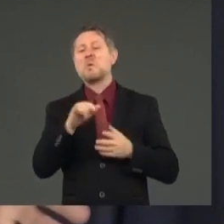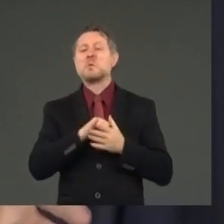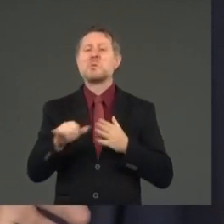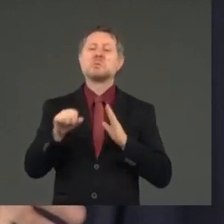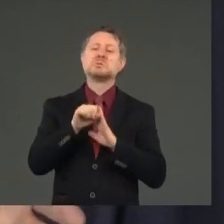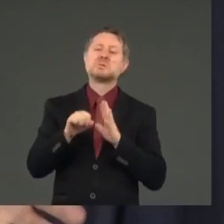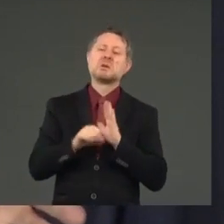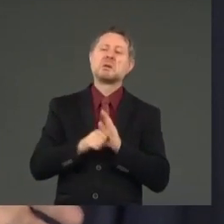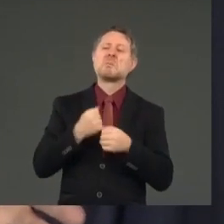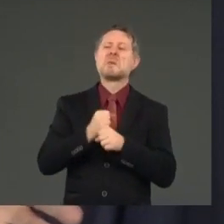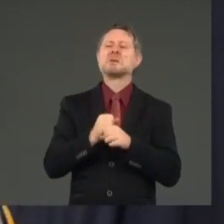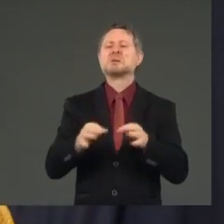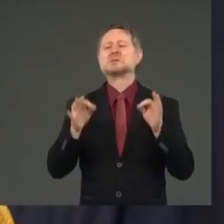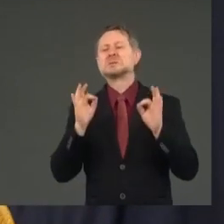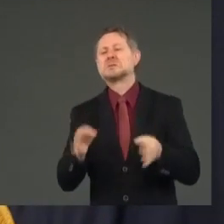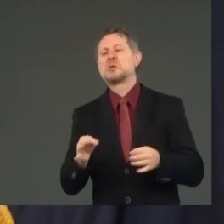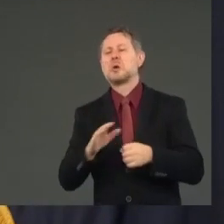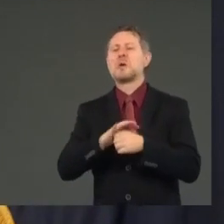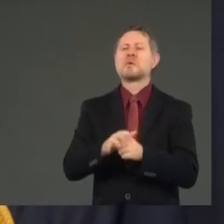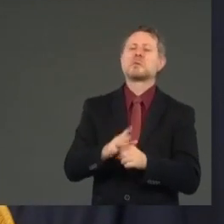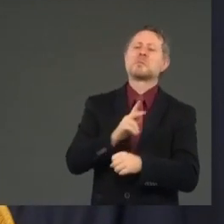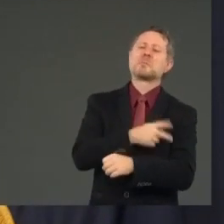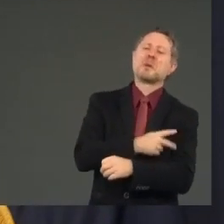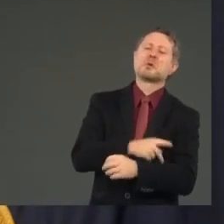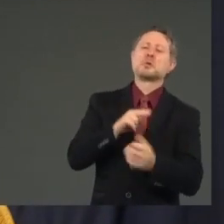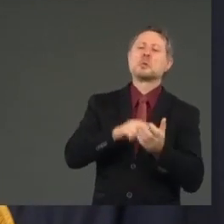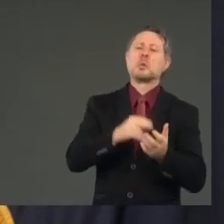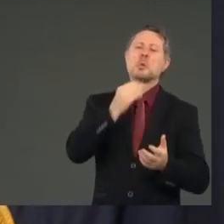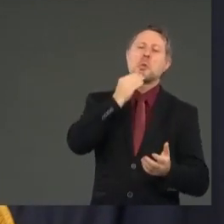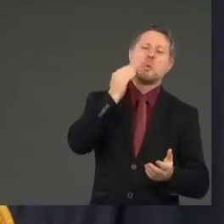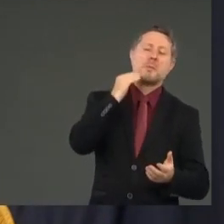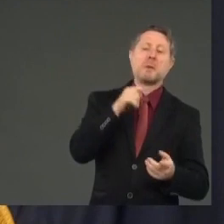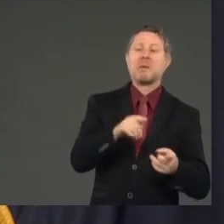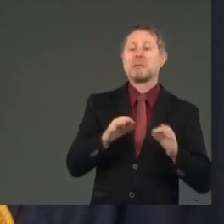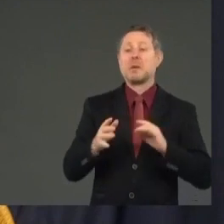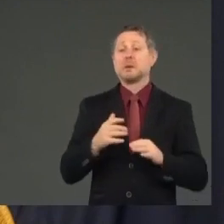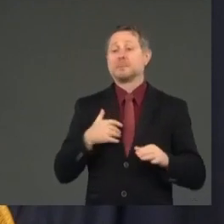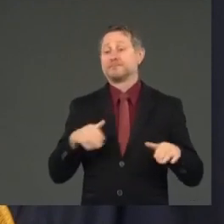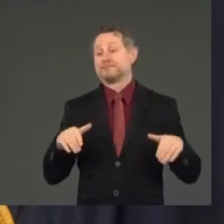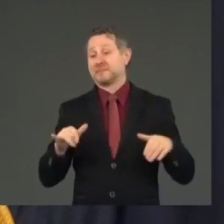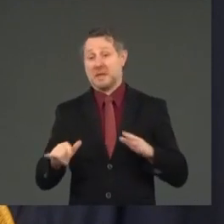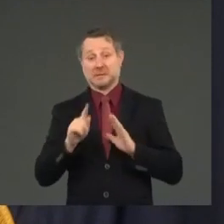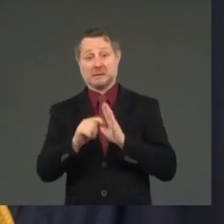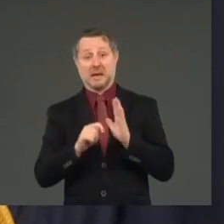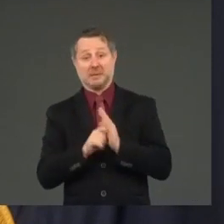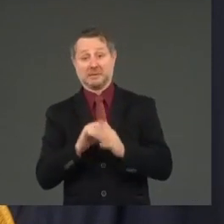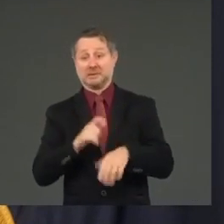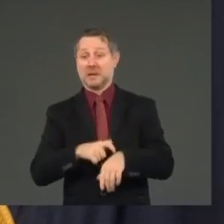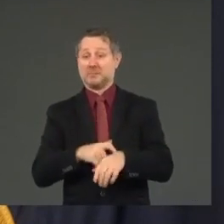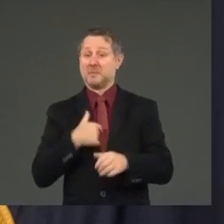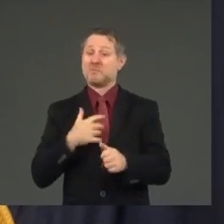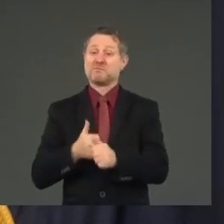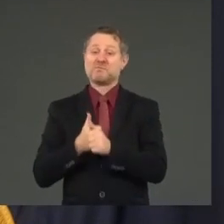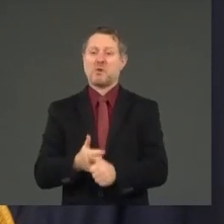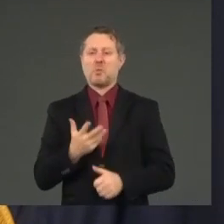BUT ANYONE WHO WANTS TO ASK WHY DID THE STATE DO THAT WITH COVID